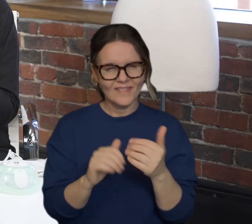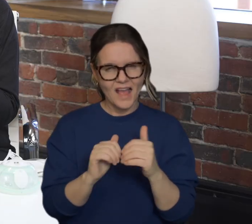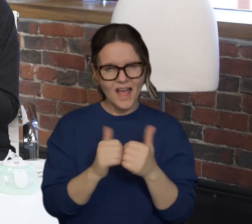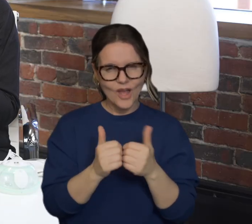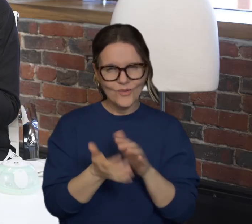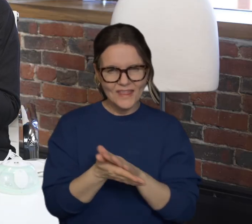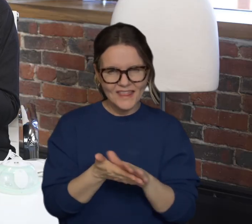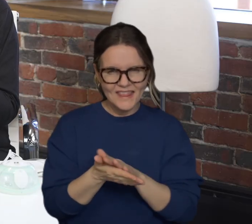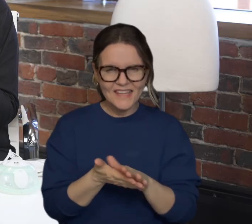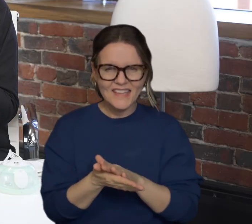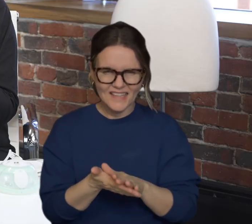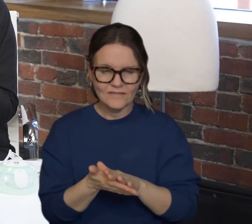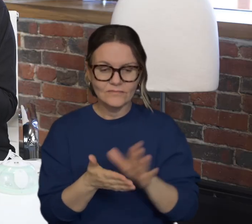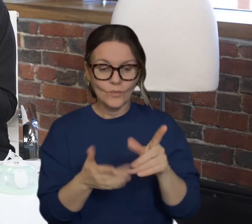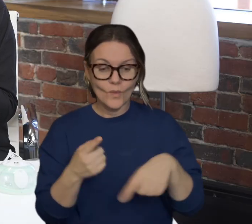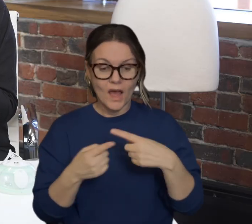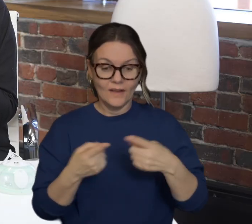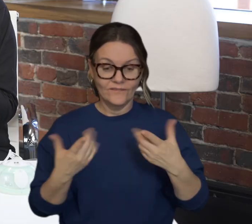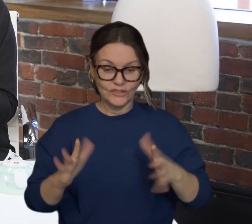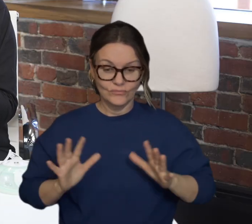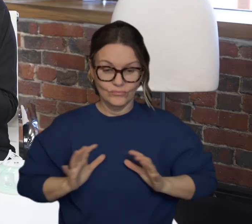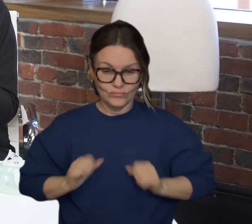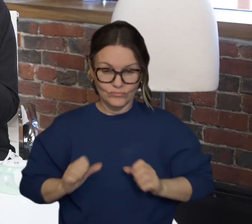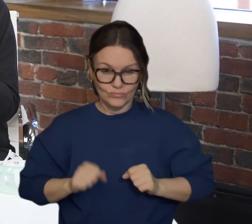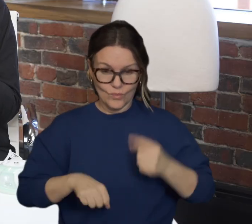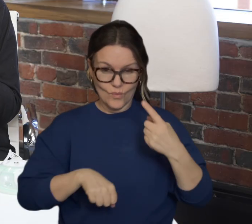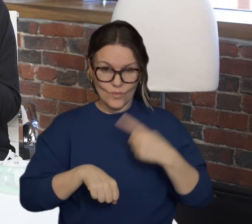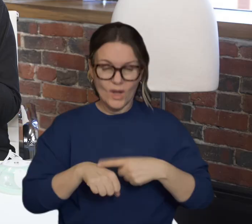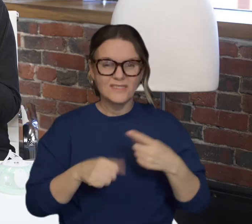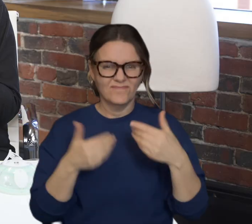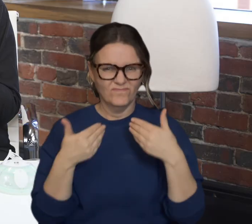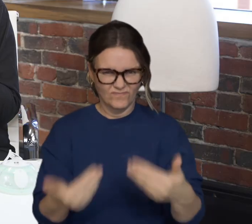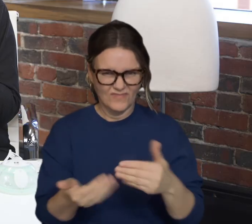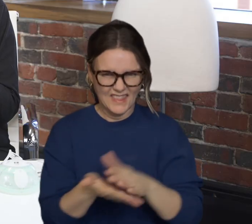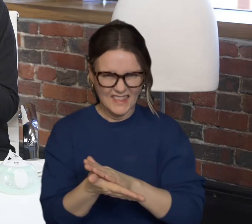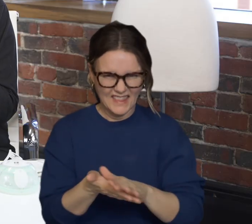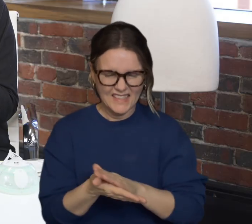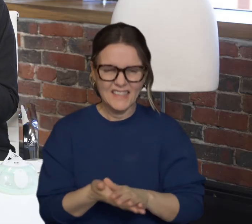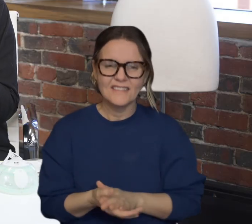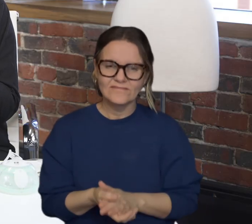we're going to recommend using the CDC recommendations as well as Elvie's guidelines